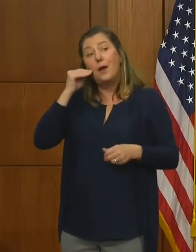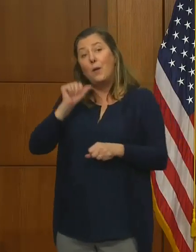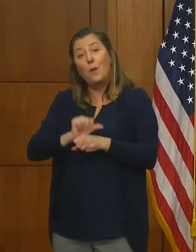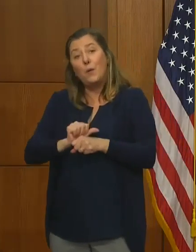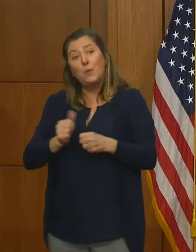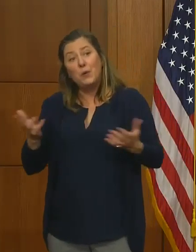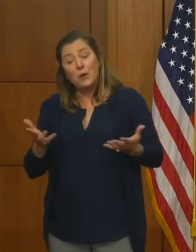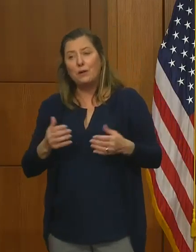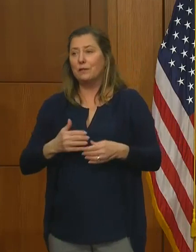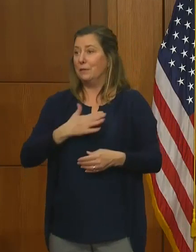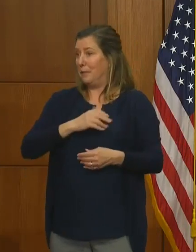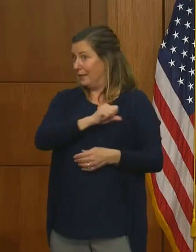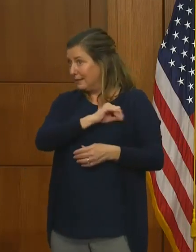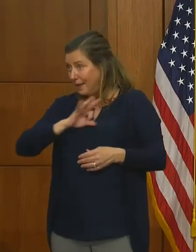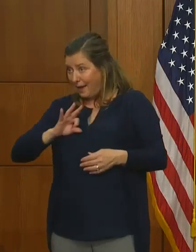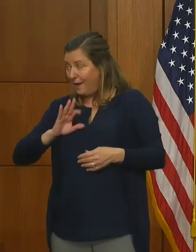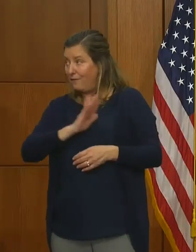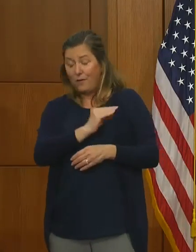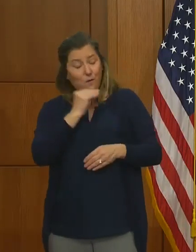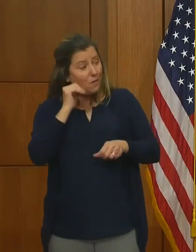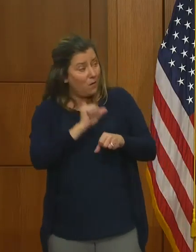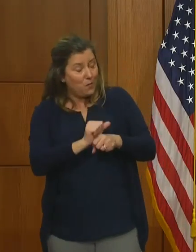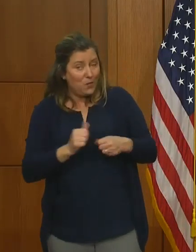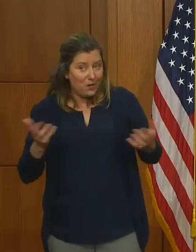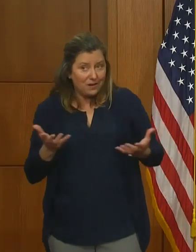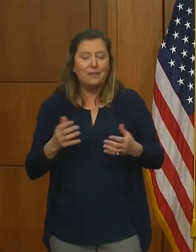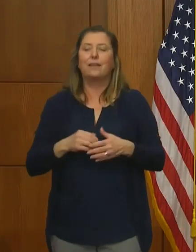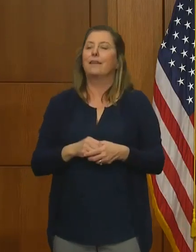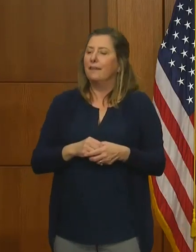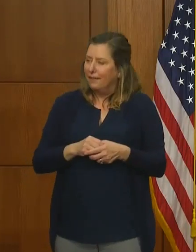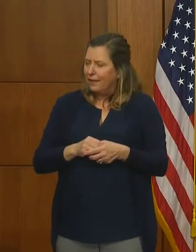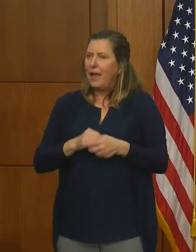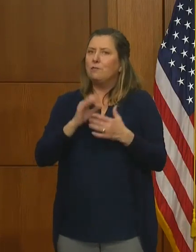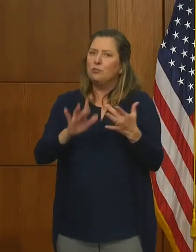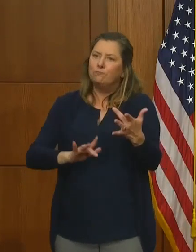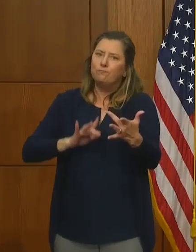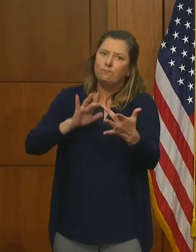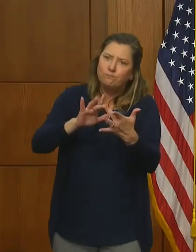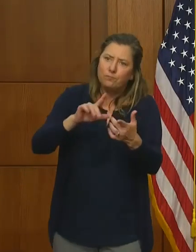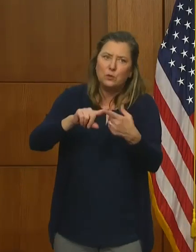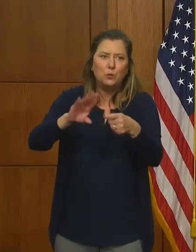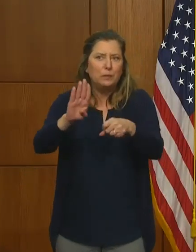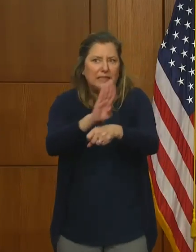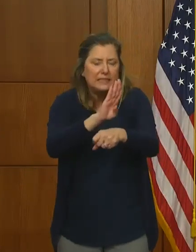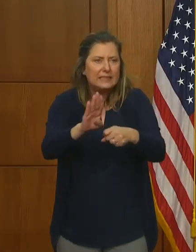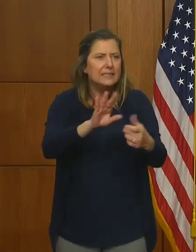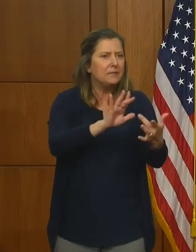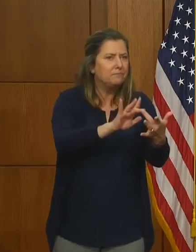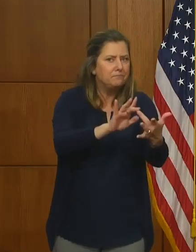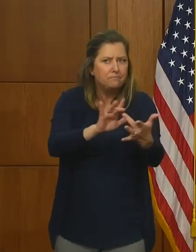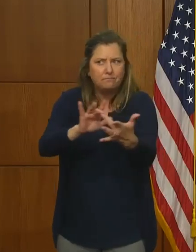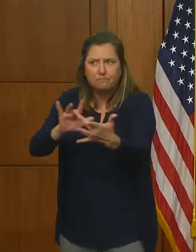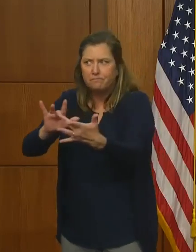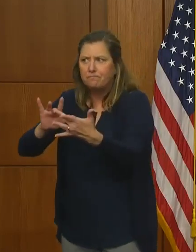THAT YOUR HOME MORE FOR THE WEEKEND MY HOMEWORK- AND MY